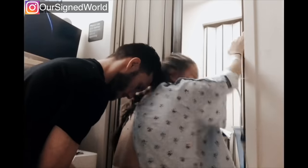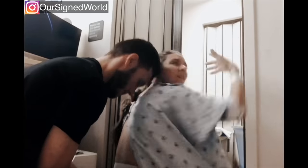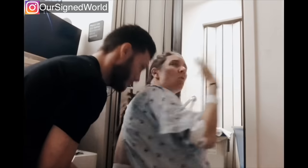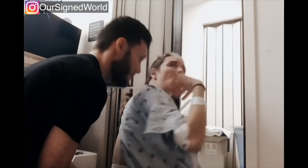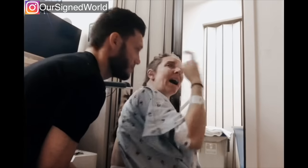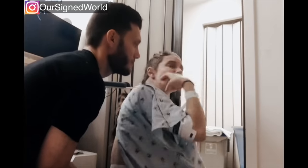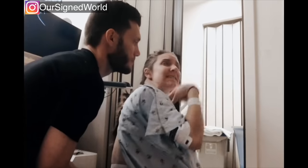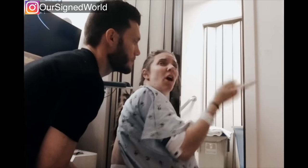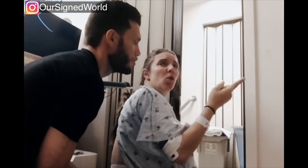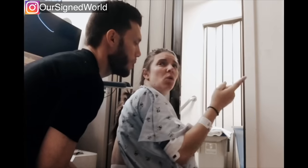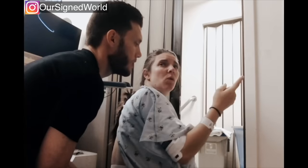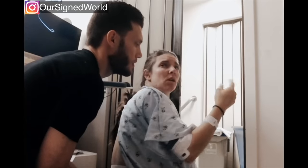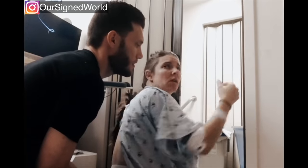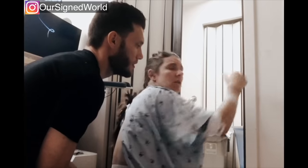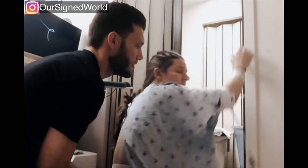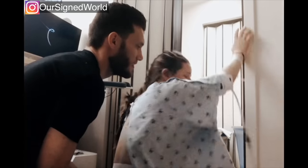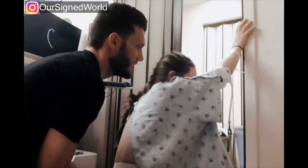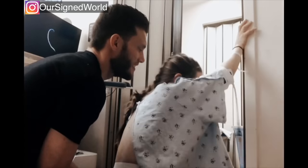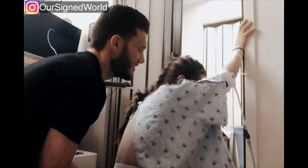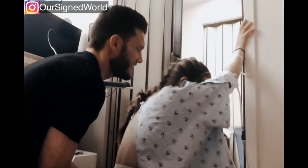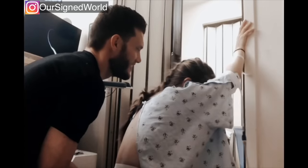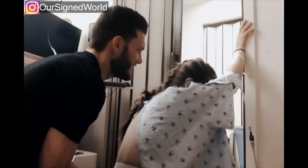What did I just tell you??? *Zachs massage movement was making the pain worse